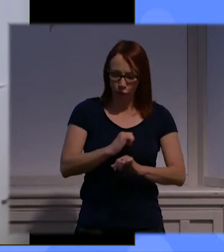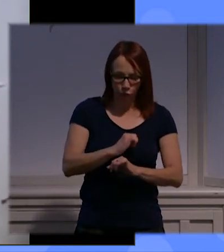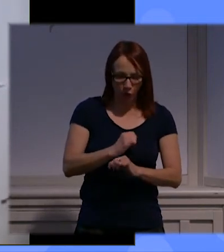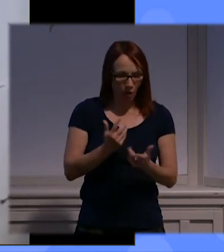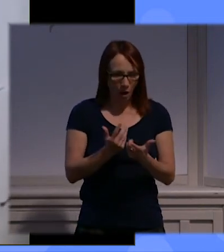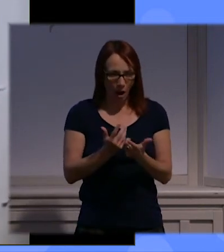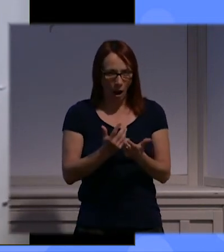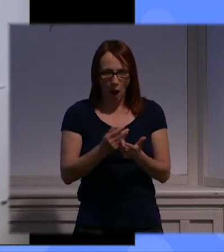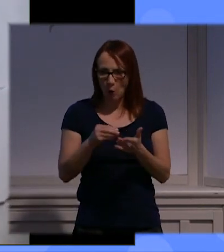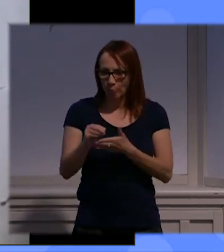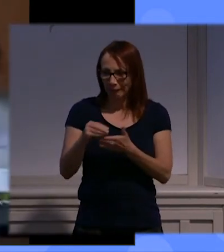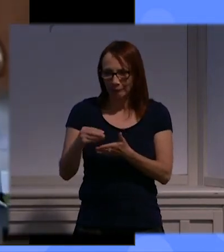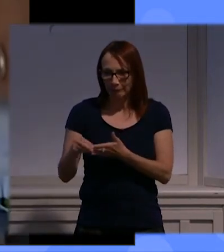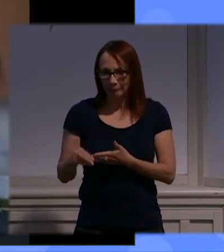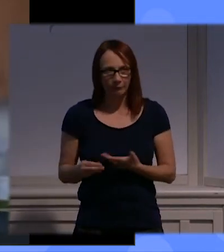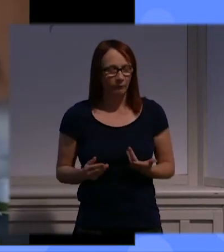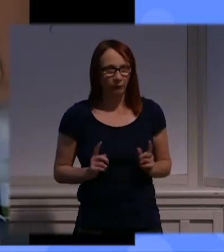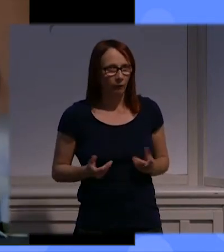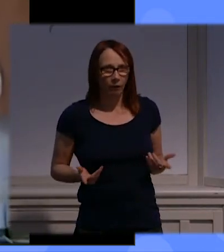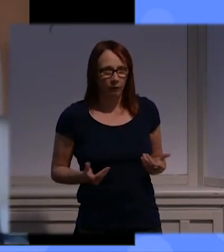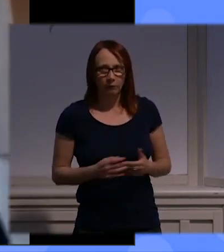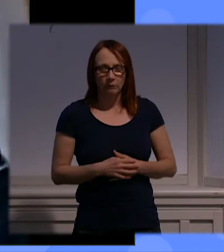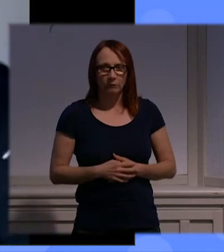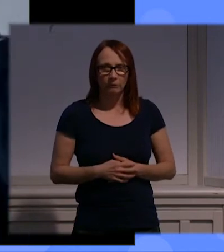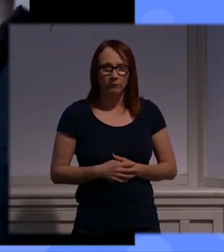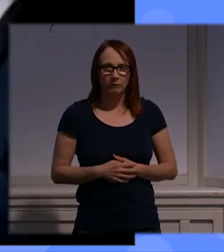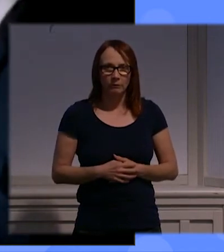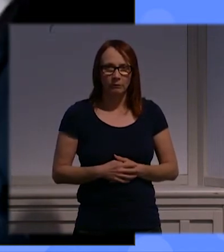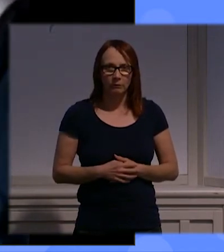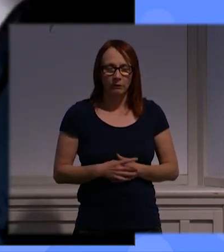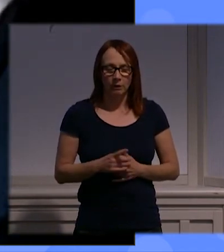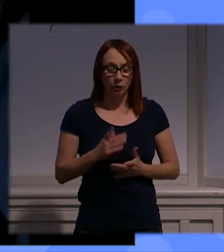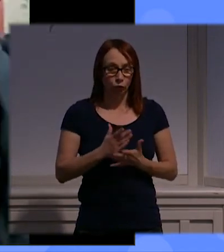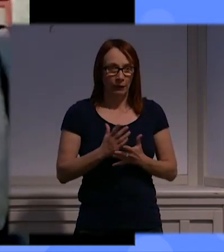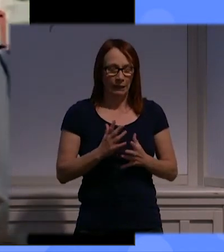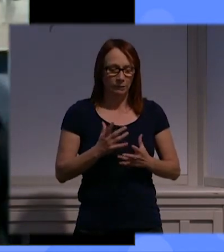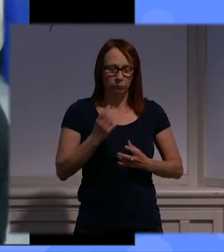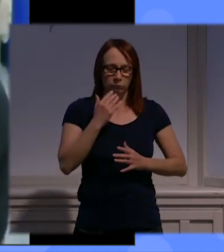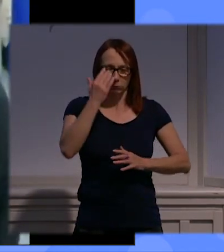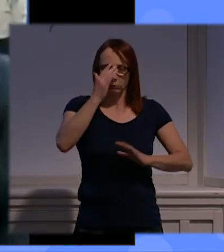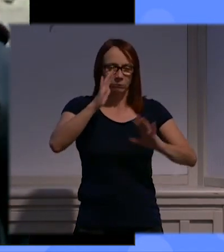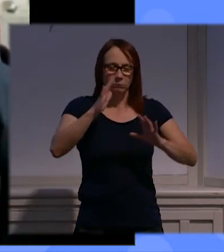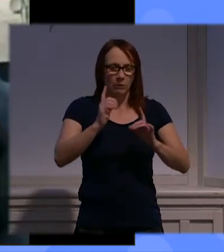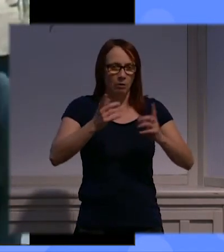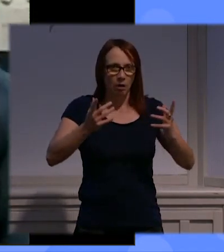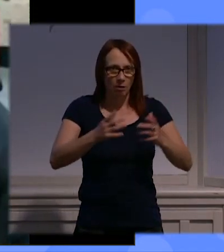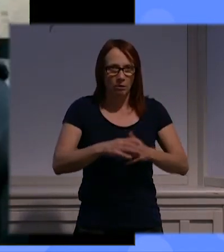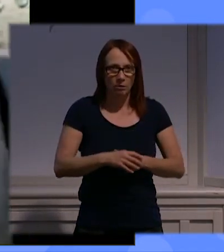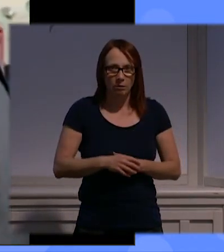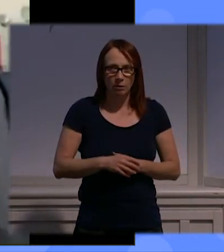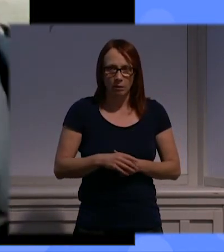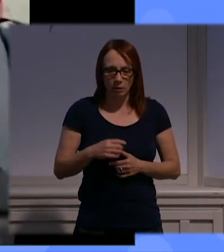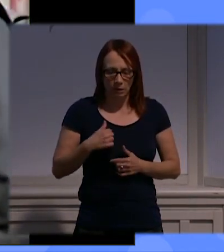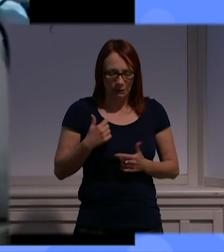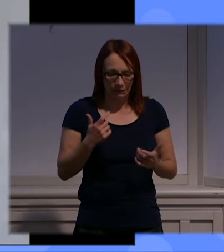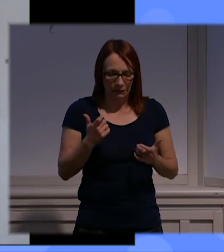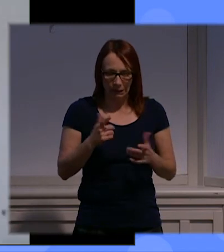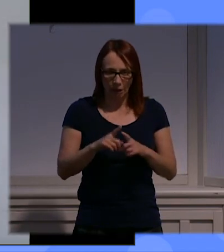for Muslims knocking oh shit driven to the brink and close to the